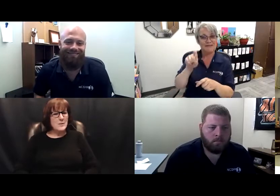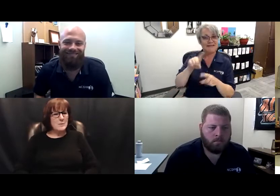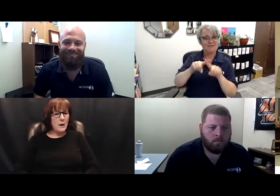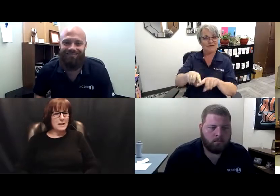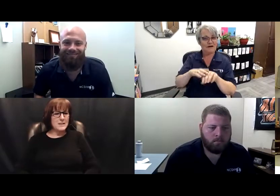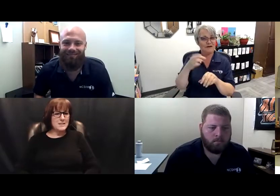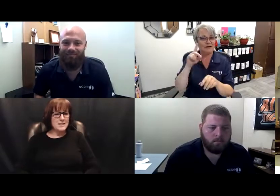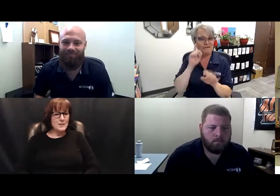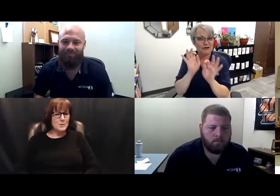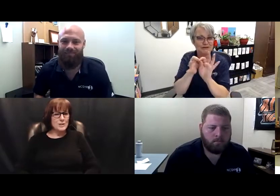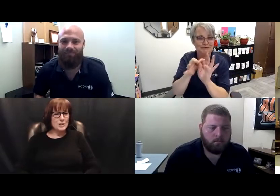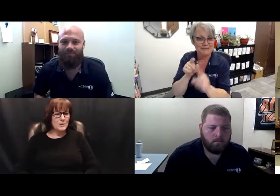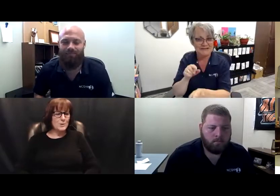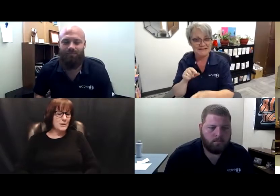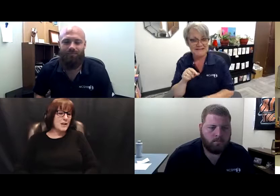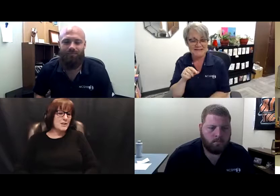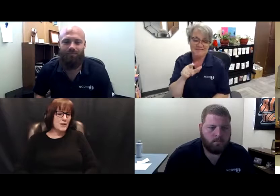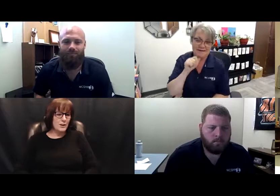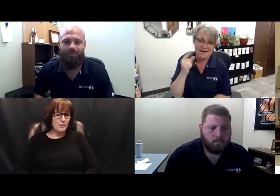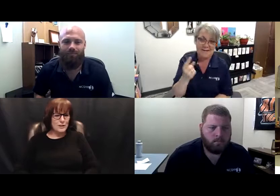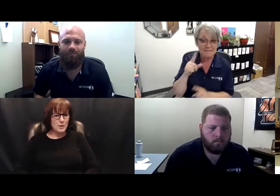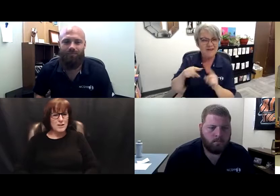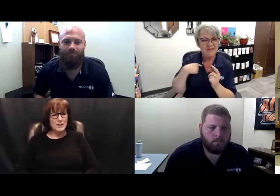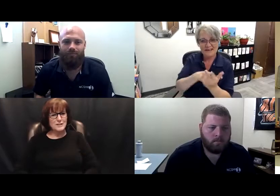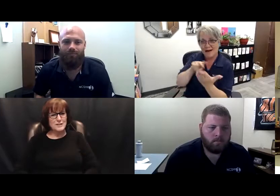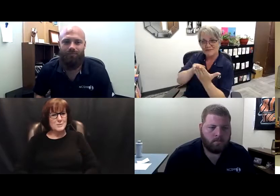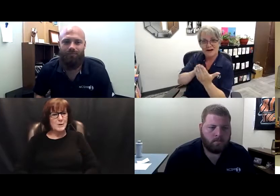bodies and who she who relies on her for interpreting services but